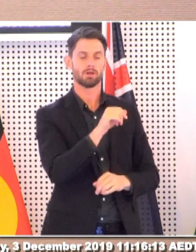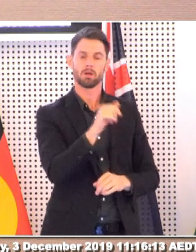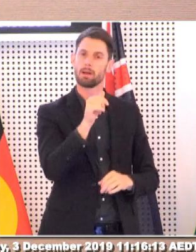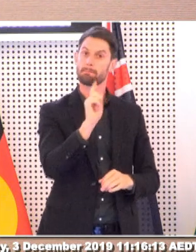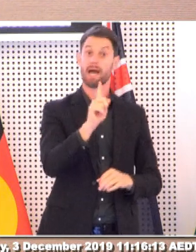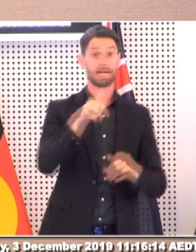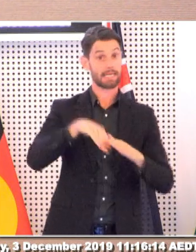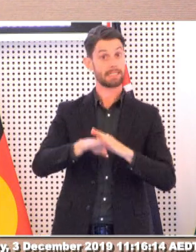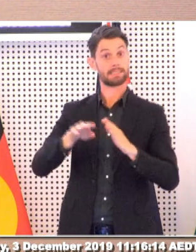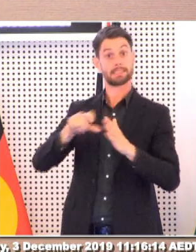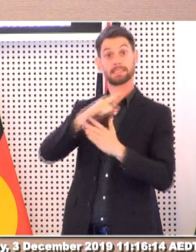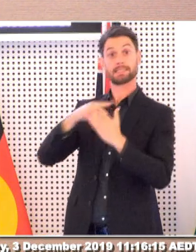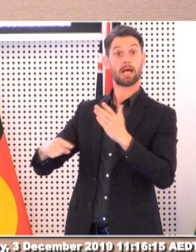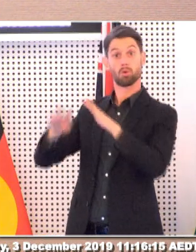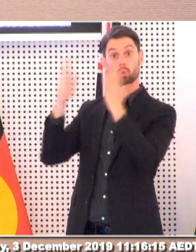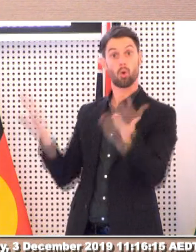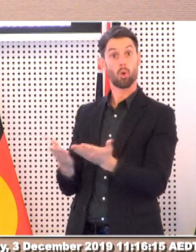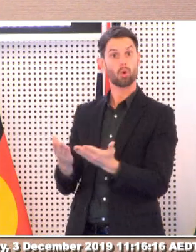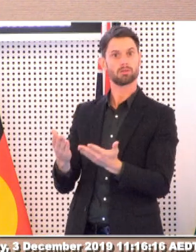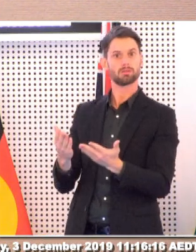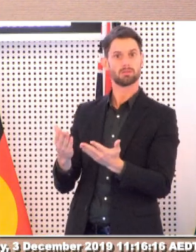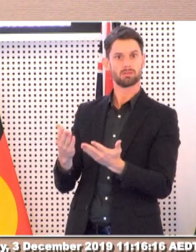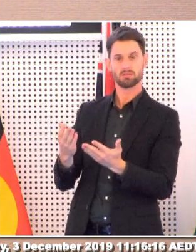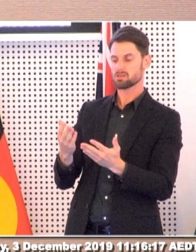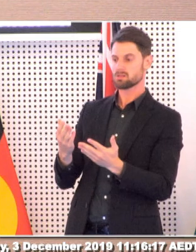So I think if you want to get rid of restrictive practices, which I wish we